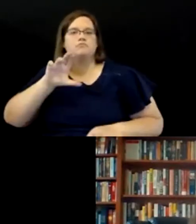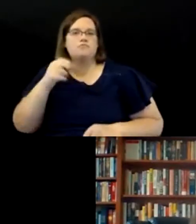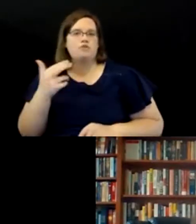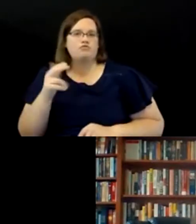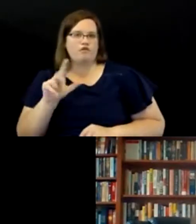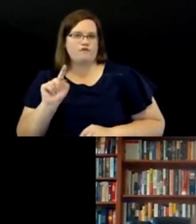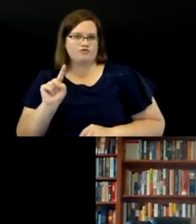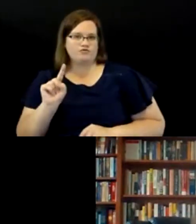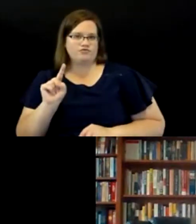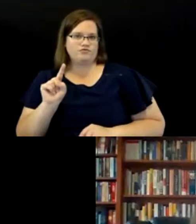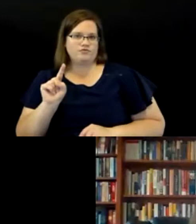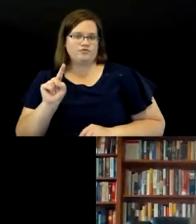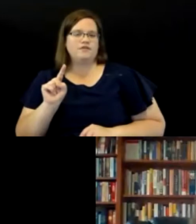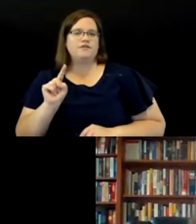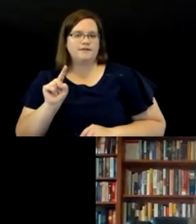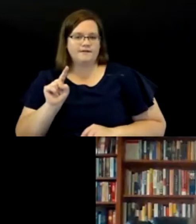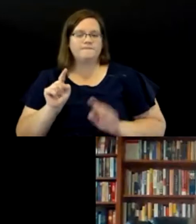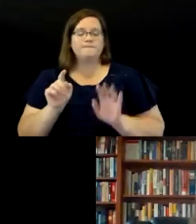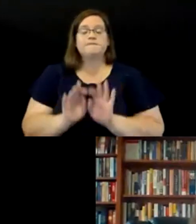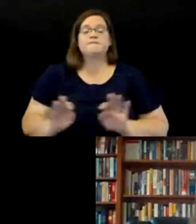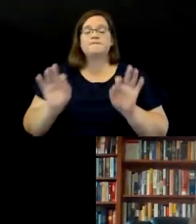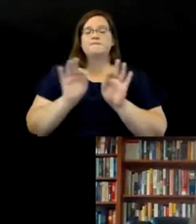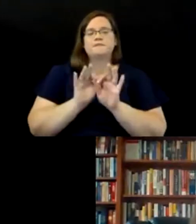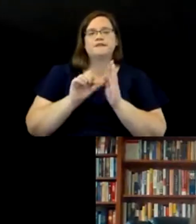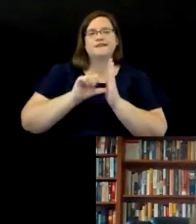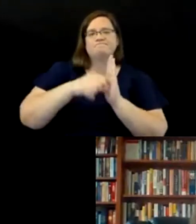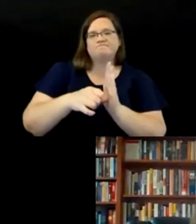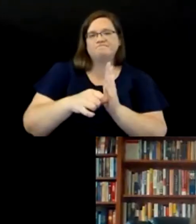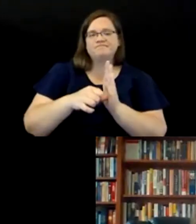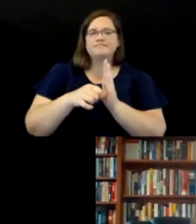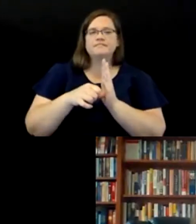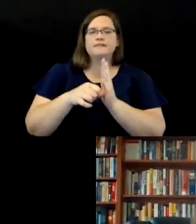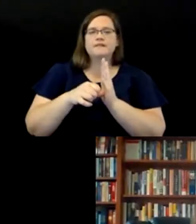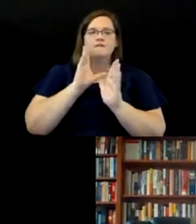So here are some key highlights of how we've focused our efforts to